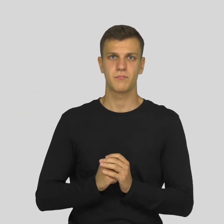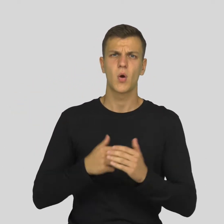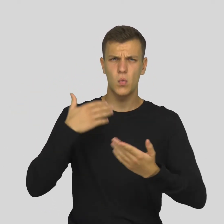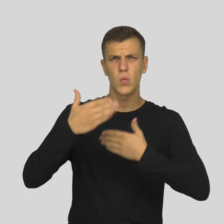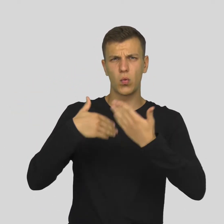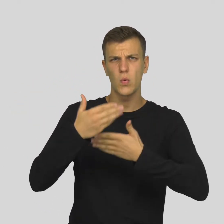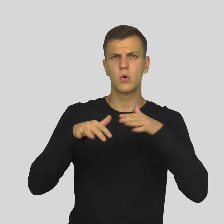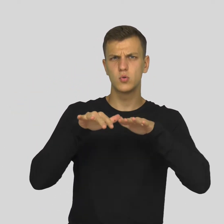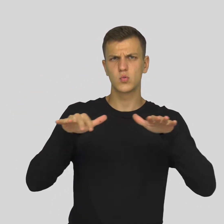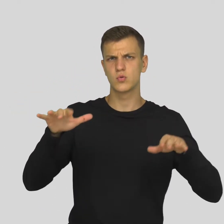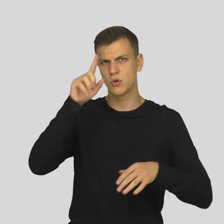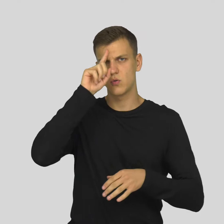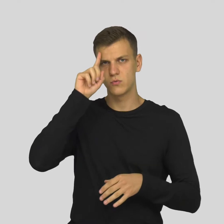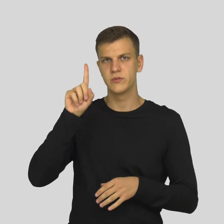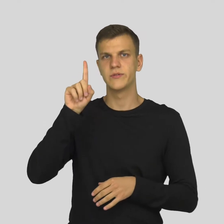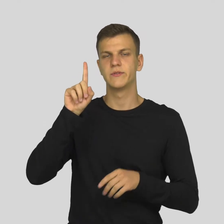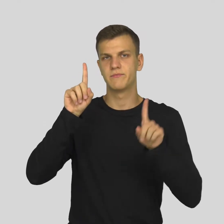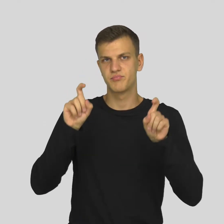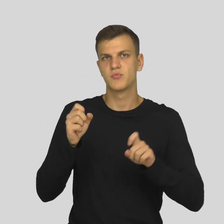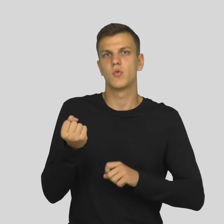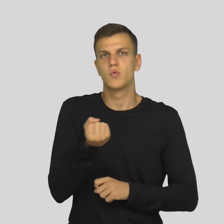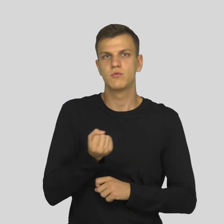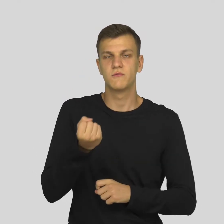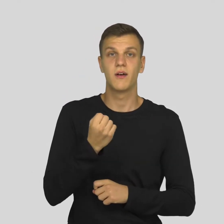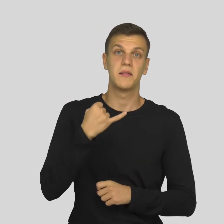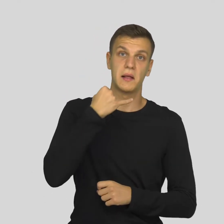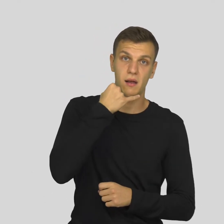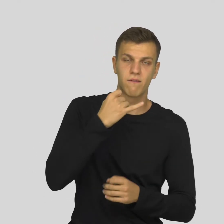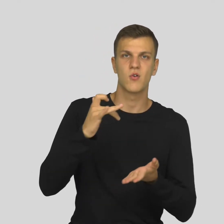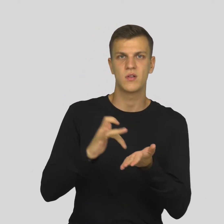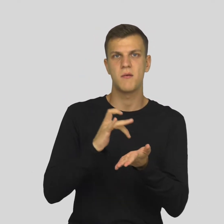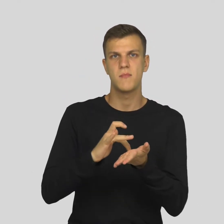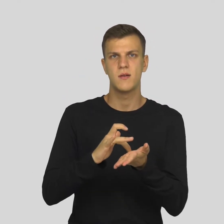The main motivation for introducing updated guidelines